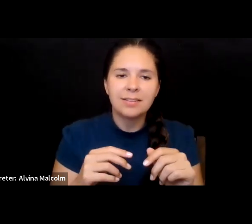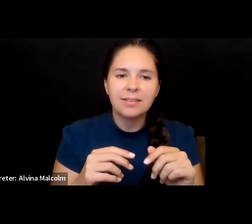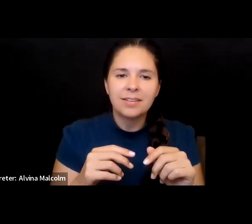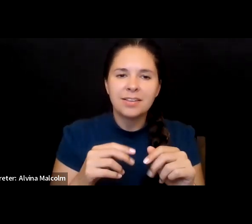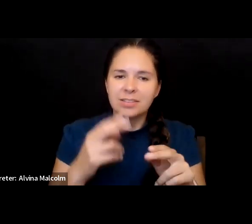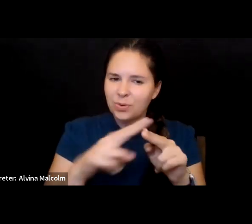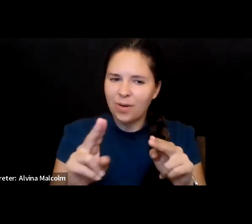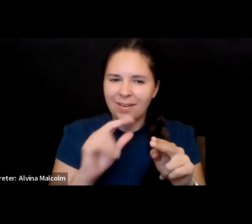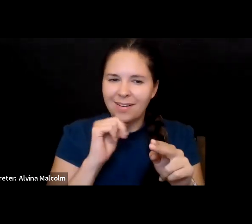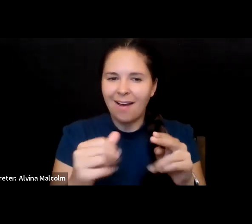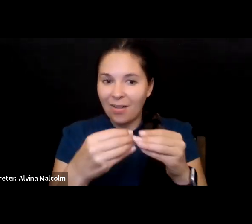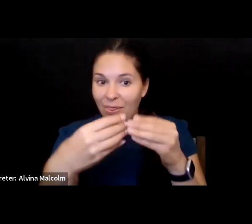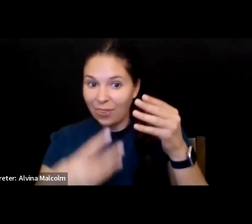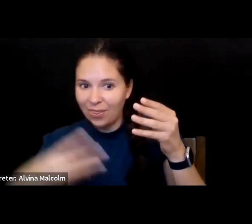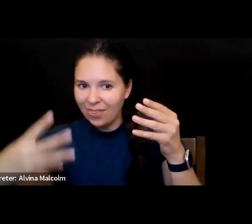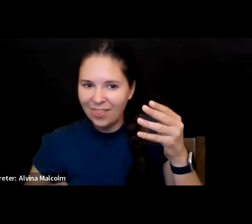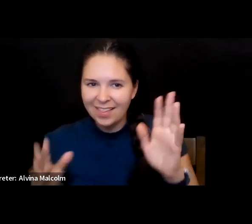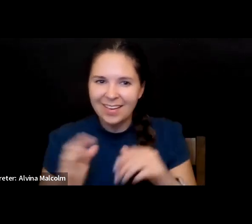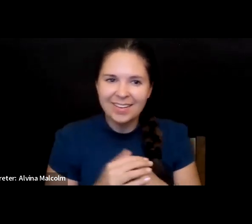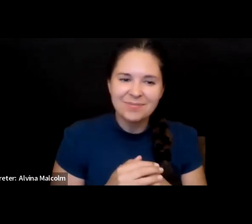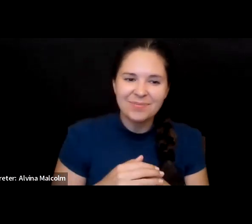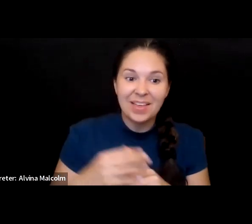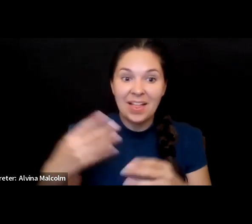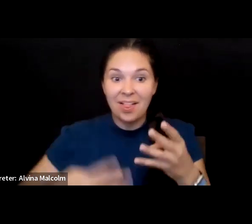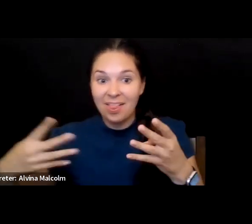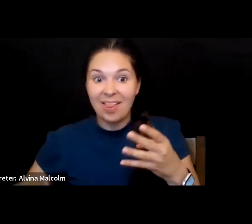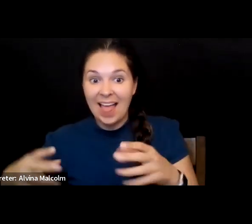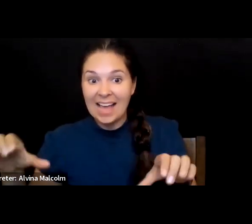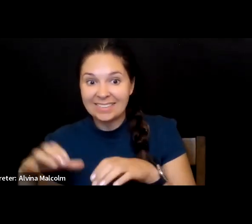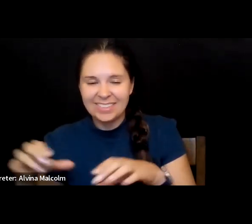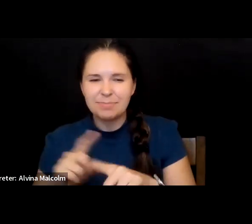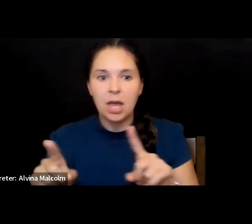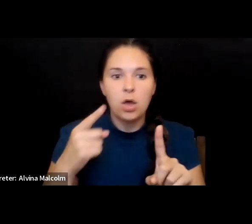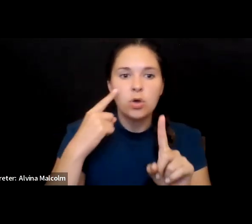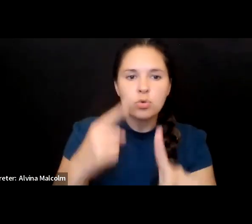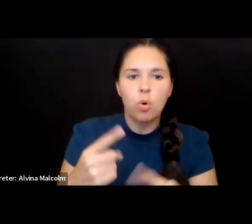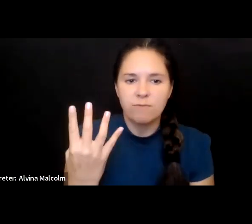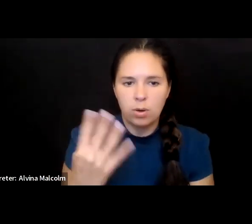a quick -- I'm going to read you our goal four. I'm not reading you the